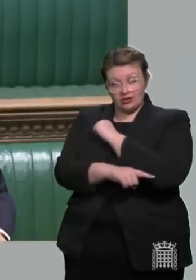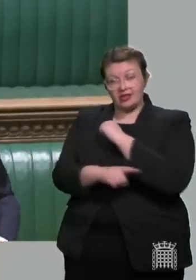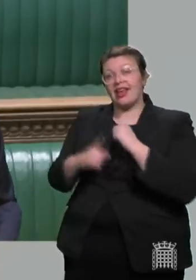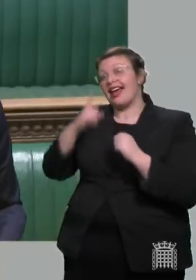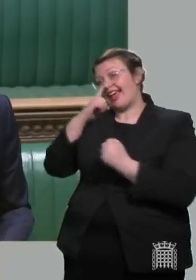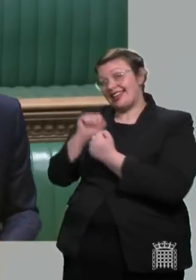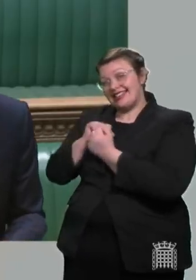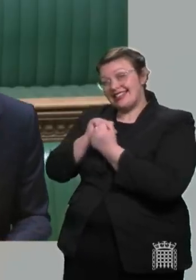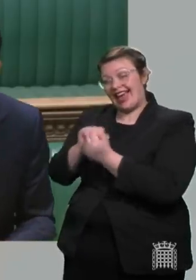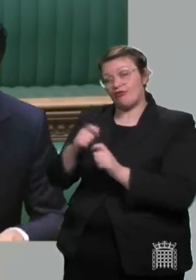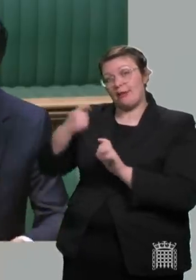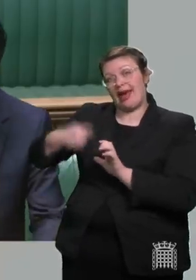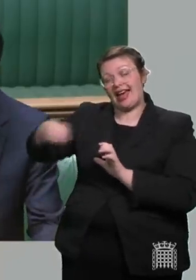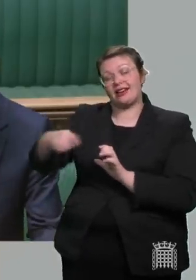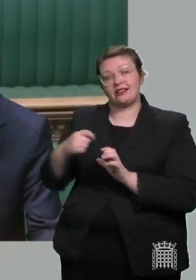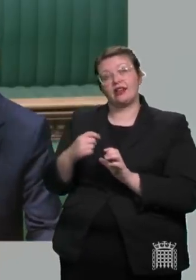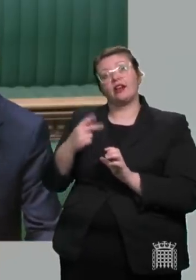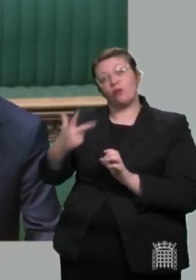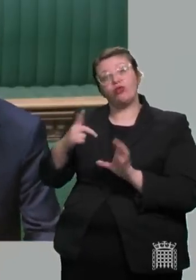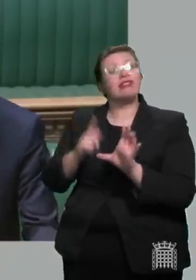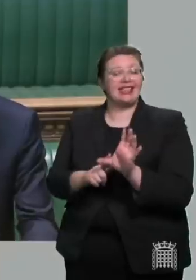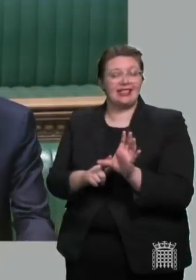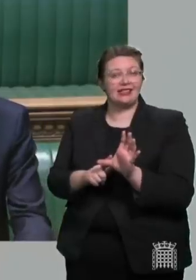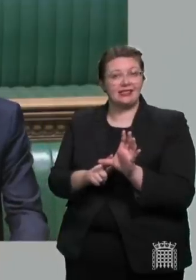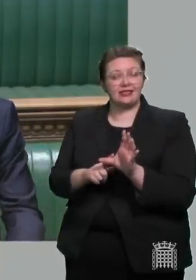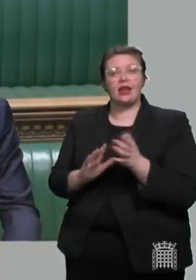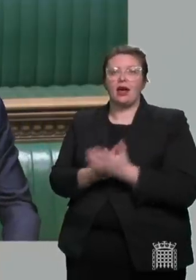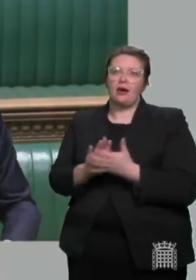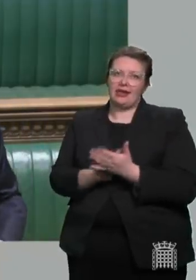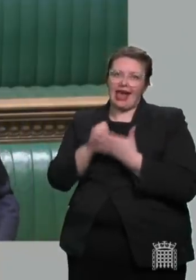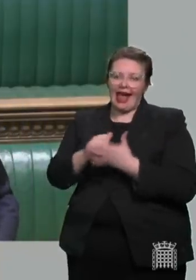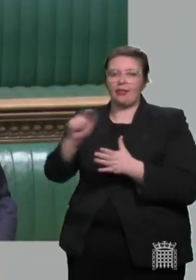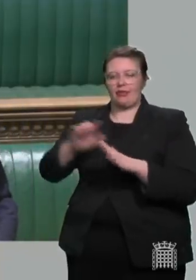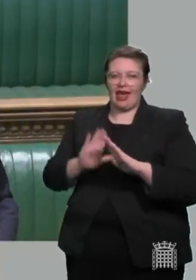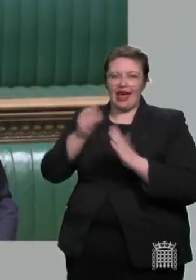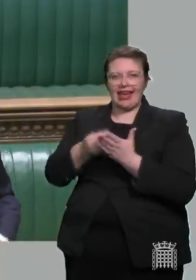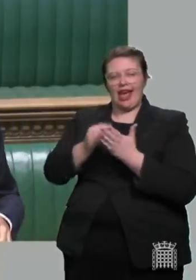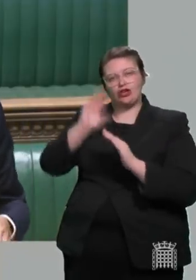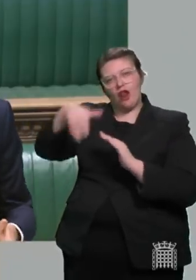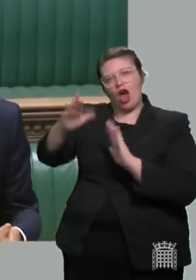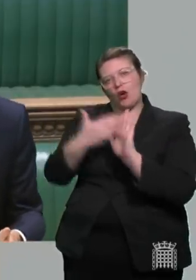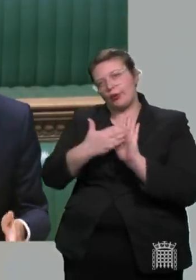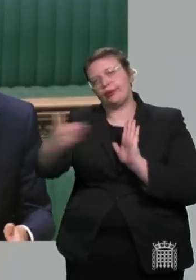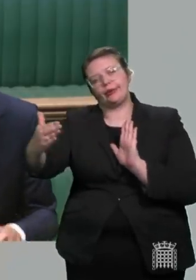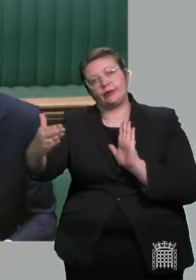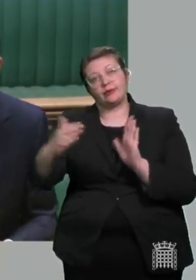years, providing a significant cash flow benefit. This means companies can now claim additional